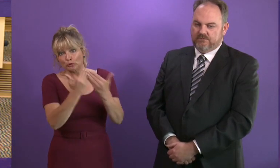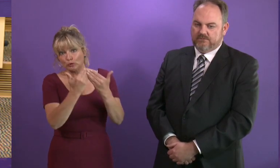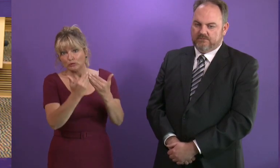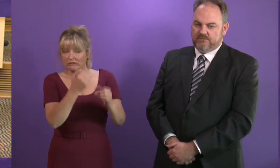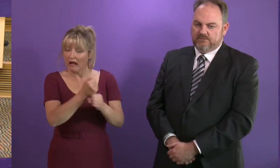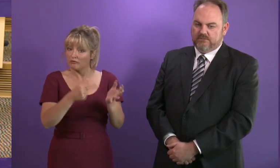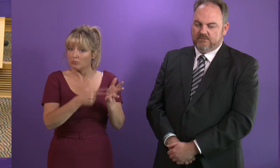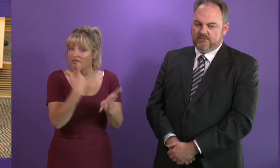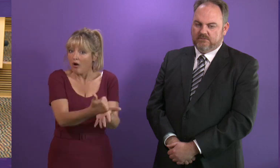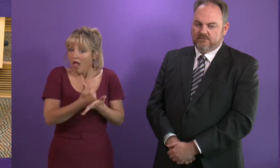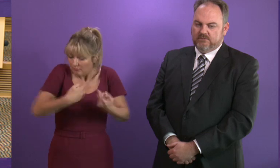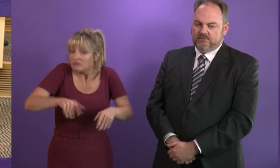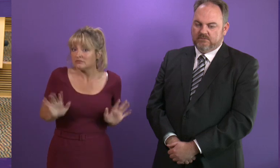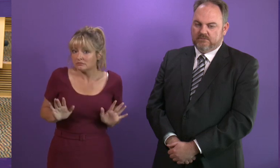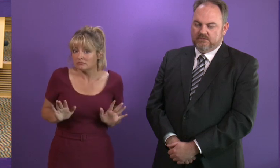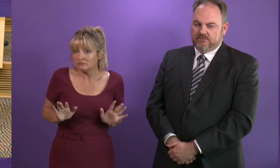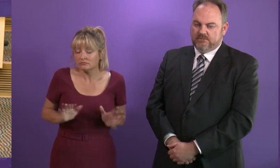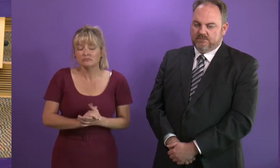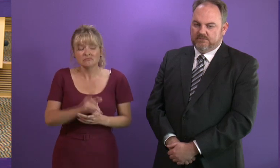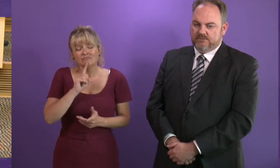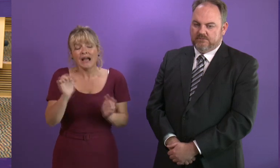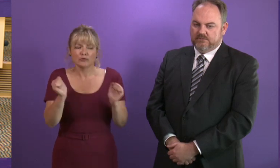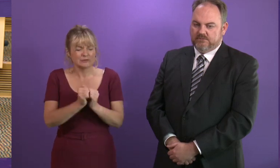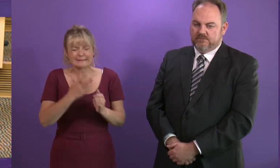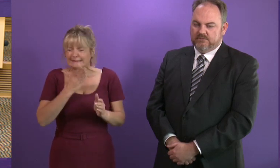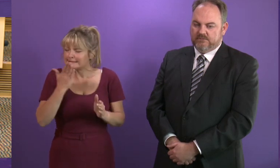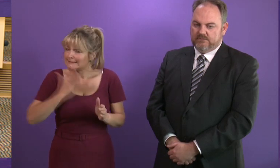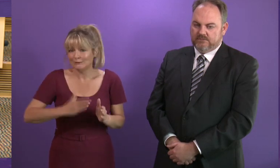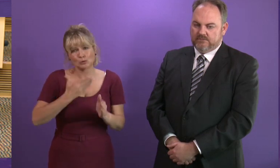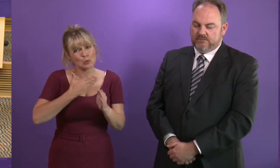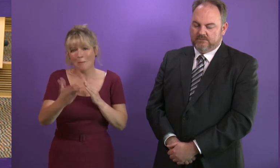I agree that much more needs to be done to tackle that stigma, and we all have a part